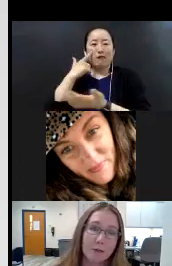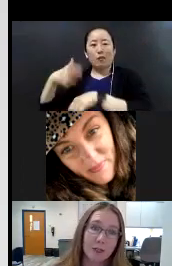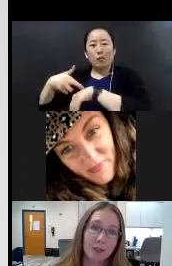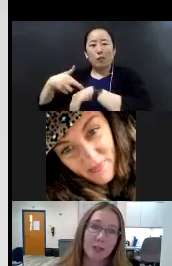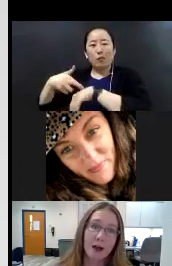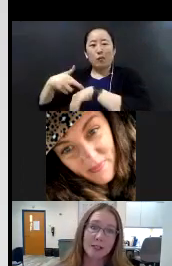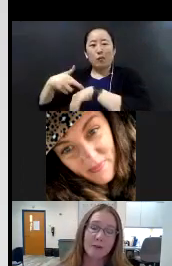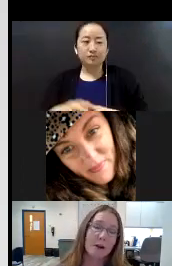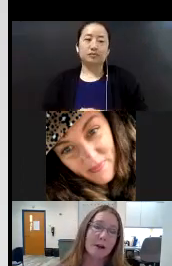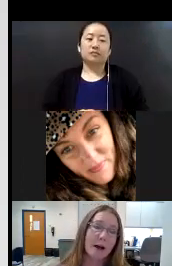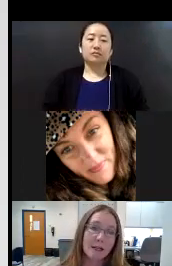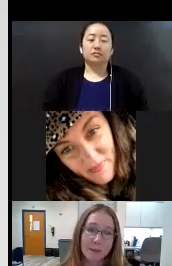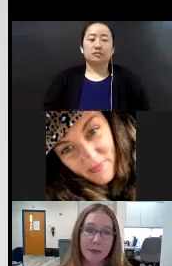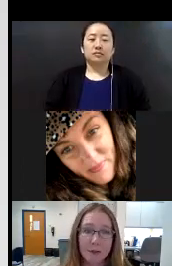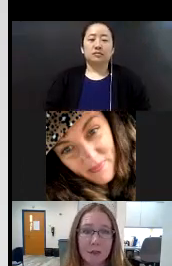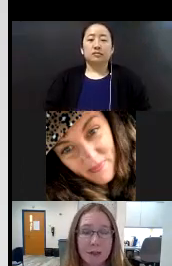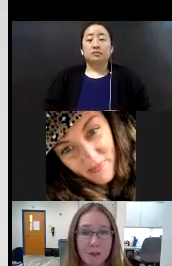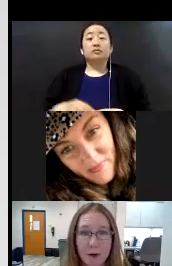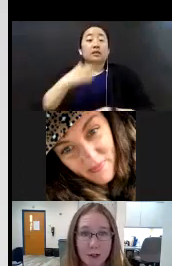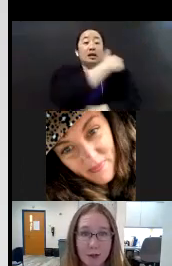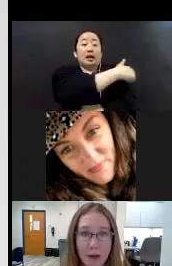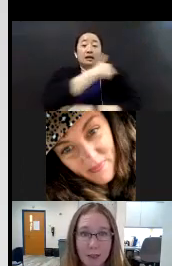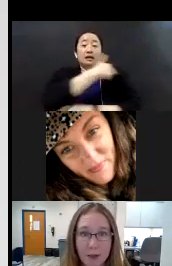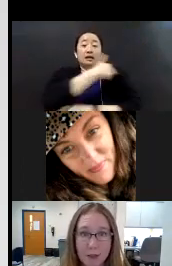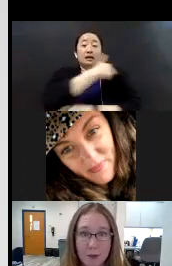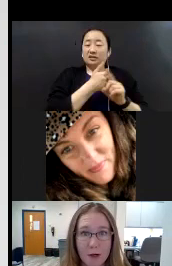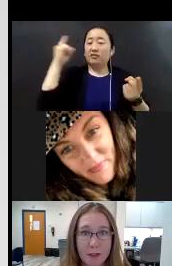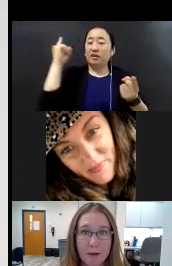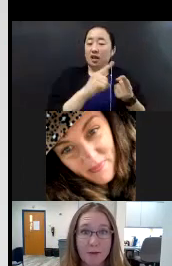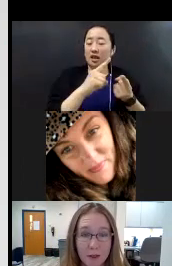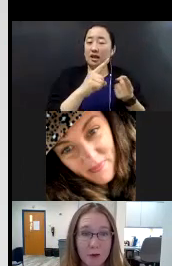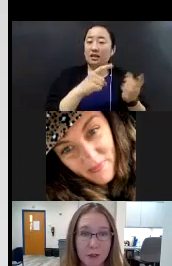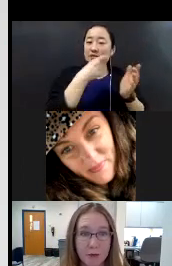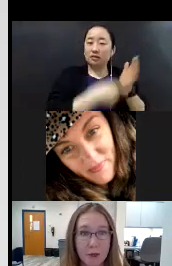THERE IS A REDUCED COST FOR THE HOSPITAL AS FAR AS TRAVELING GOES AND WEAR AND TEAR ON VEHICLES TO DO